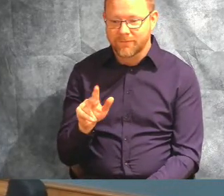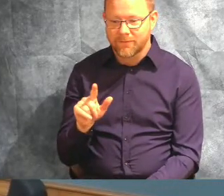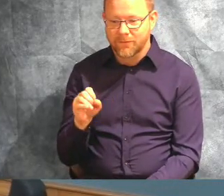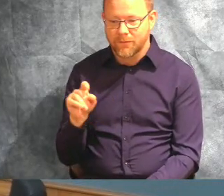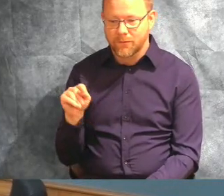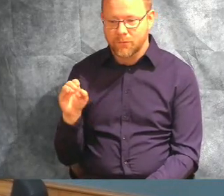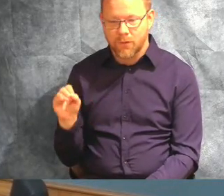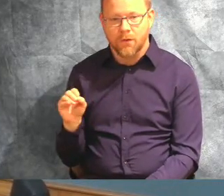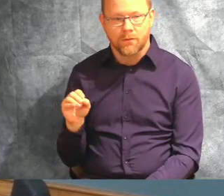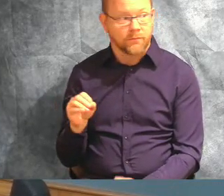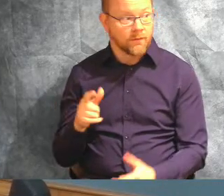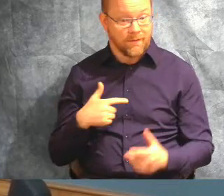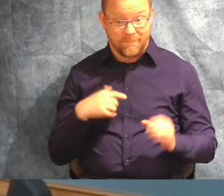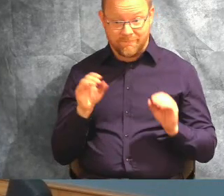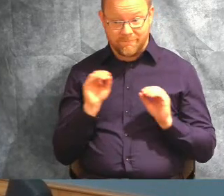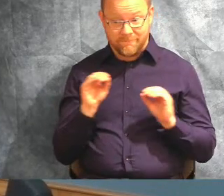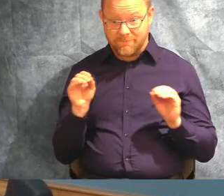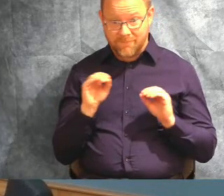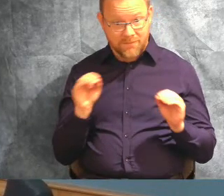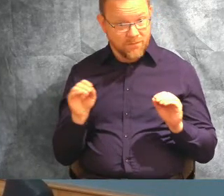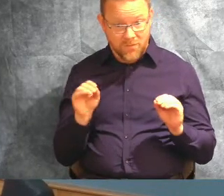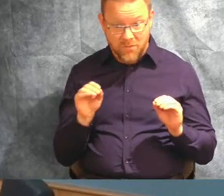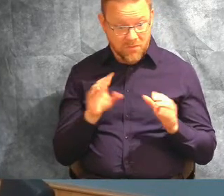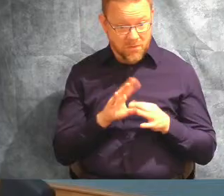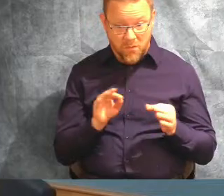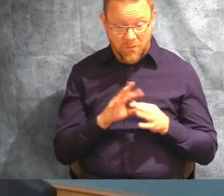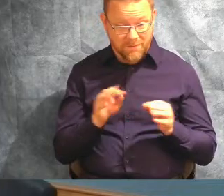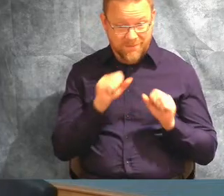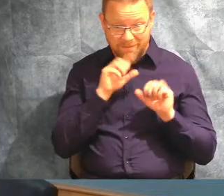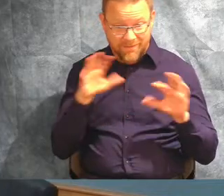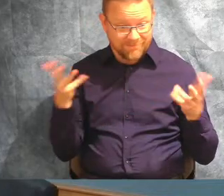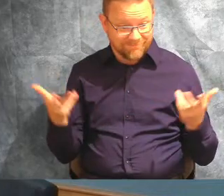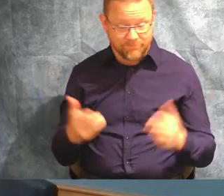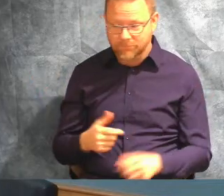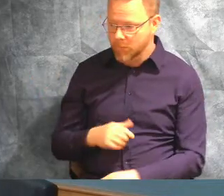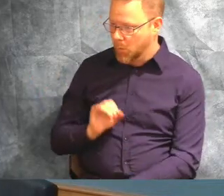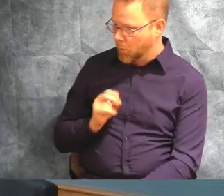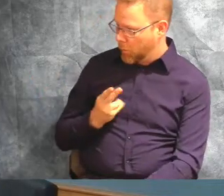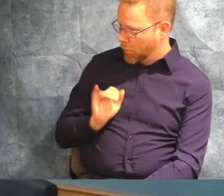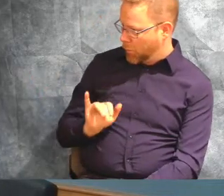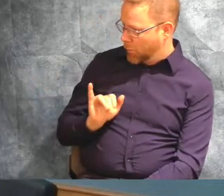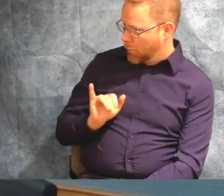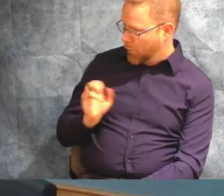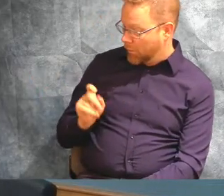Commissioners, I have no bio leaves or comments today. So Oh, okay. Unless you'd like me unless